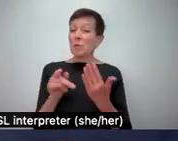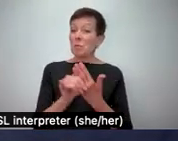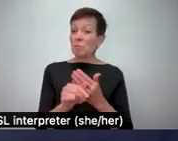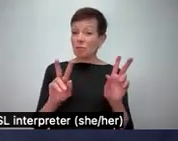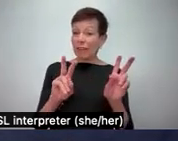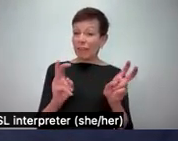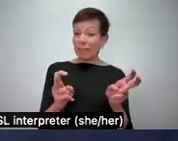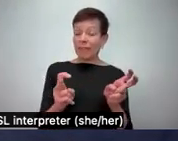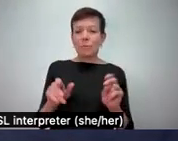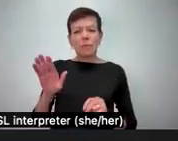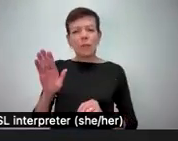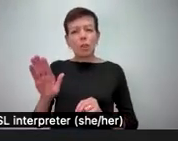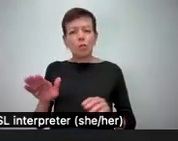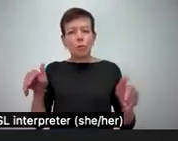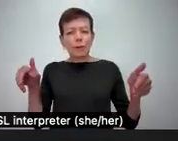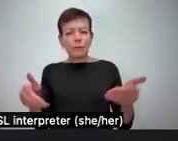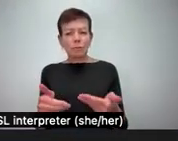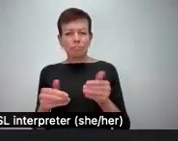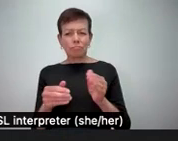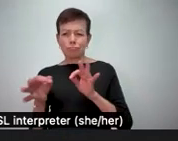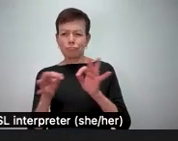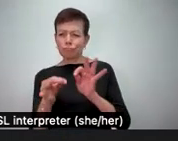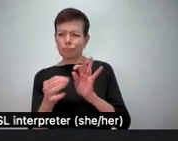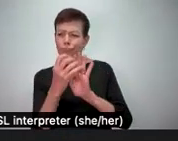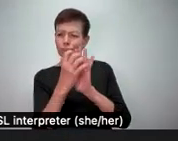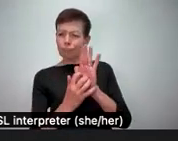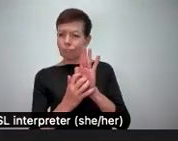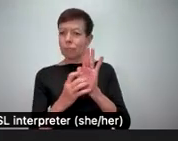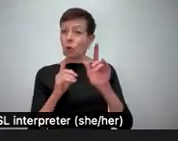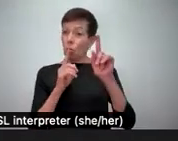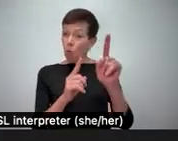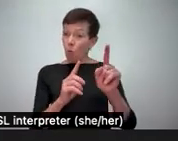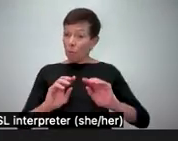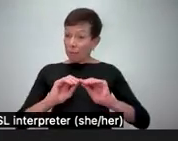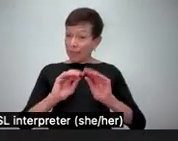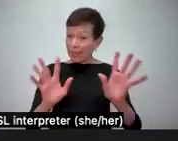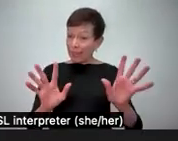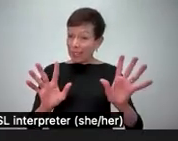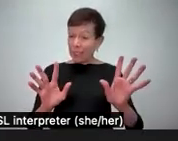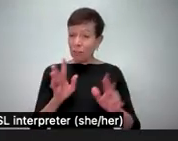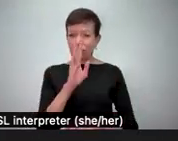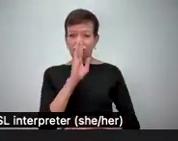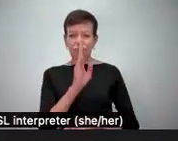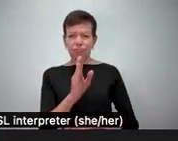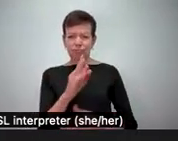you want to aim to be clear straightforward and specific. Again, this is worth 25 points,